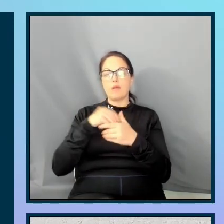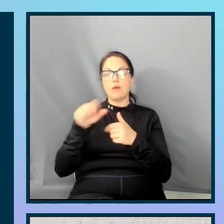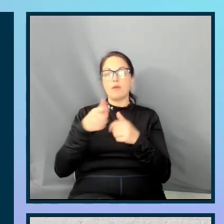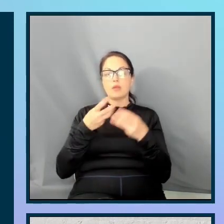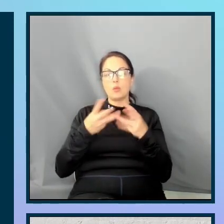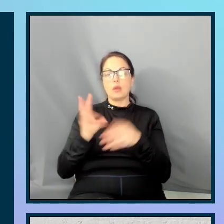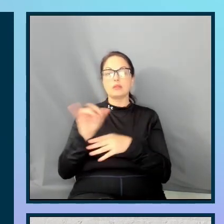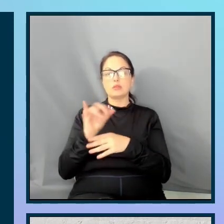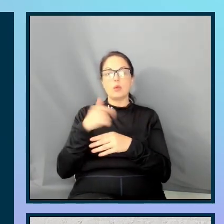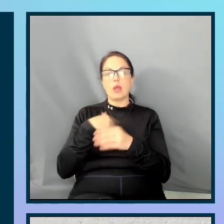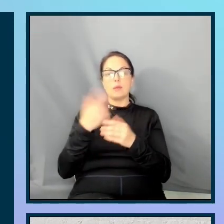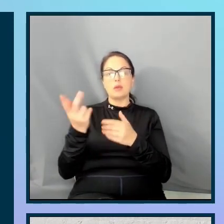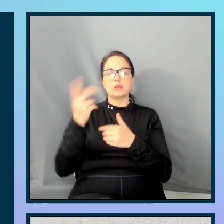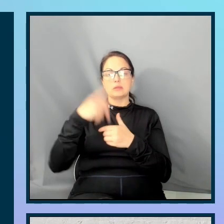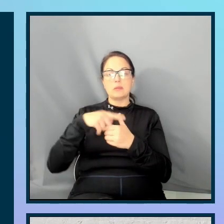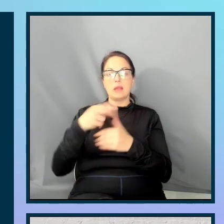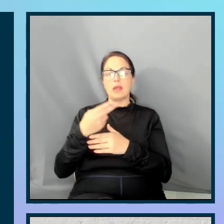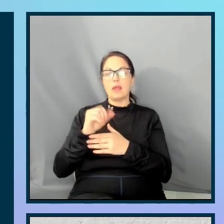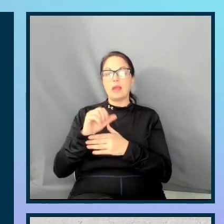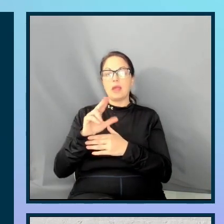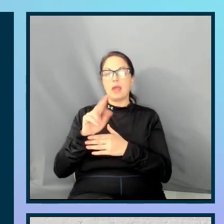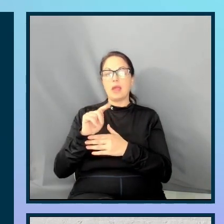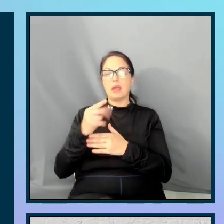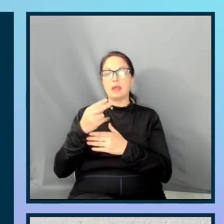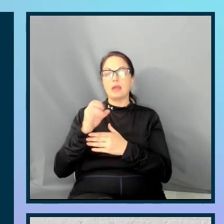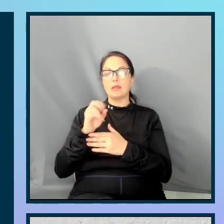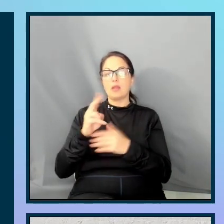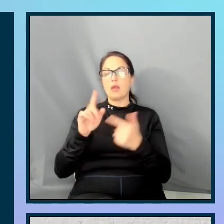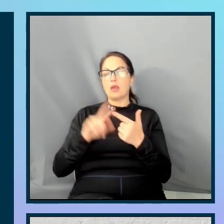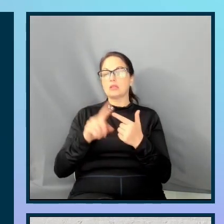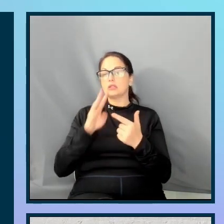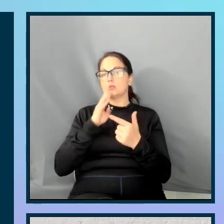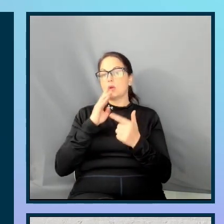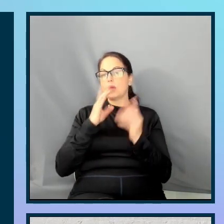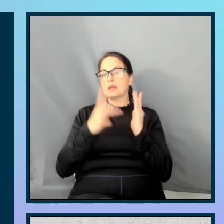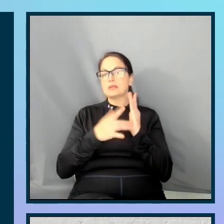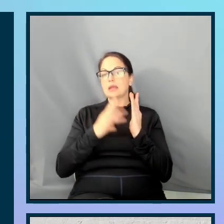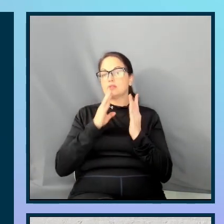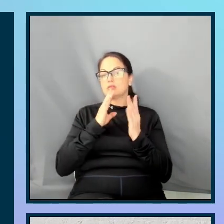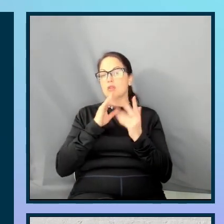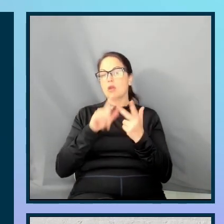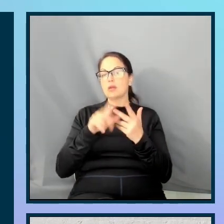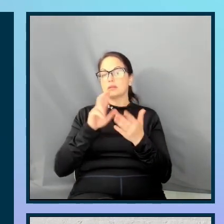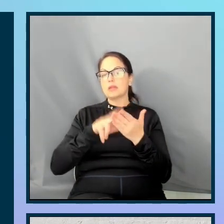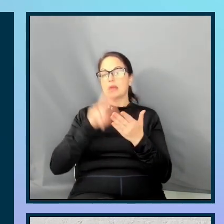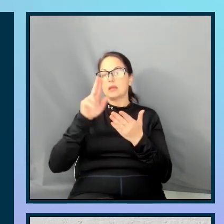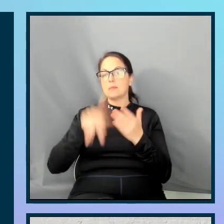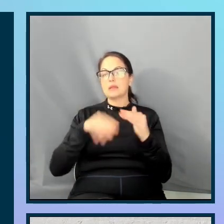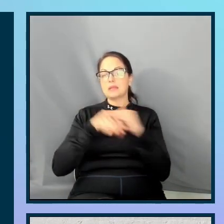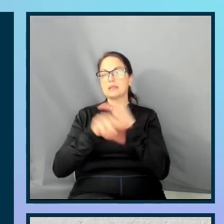I participated in hackathons, spoke at tech talks, signed up for an accessibility engineering program